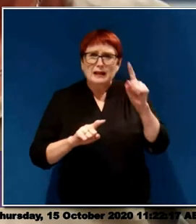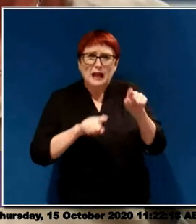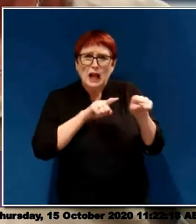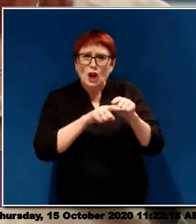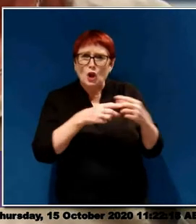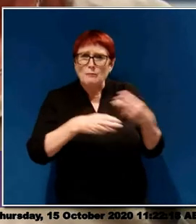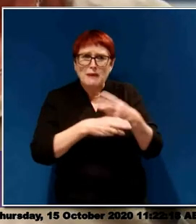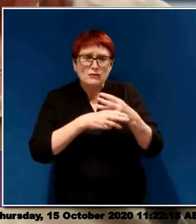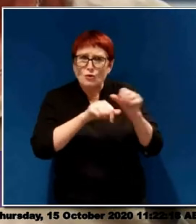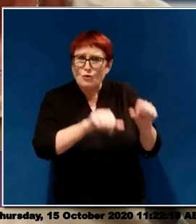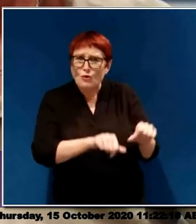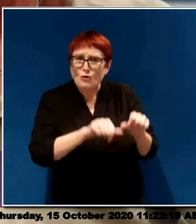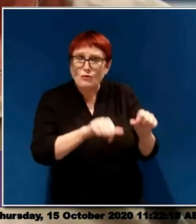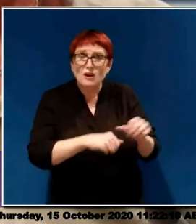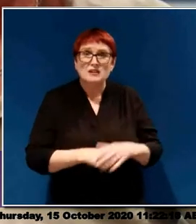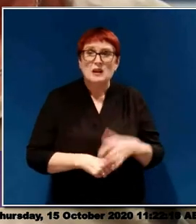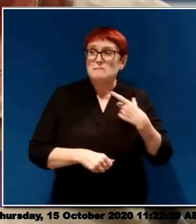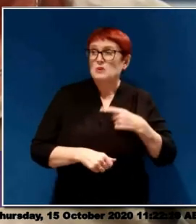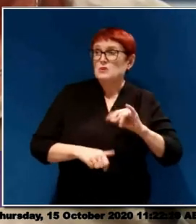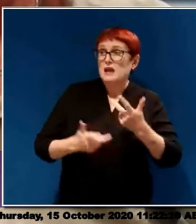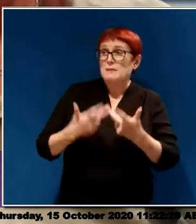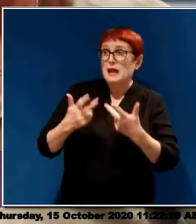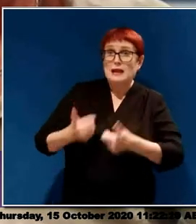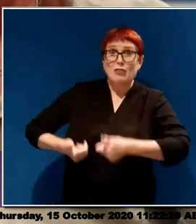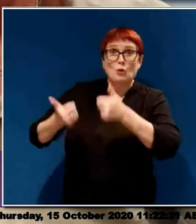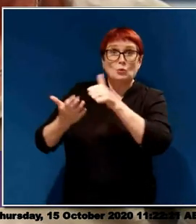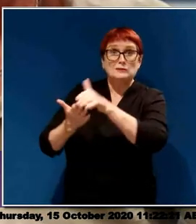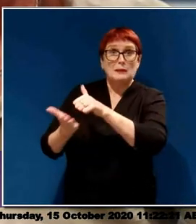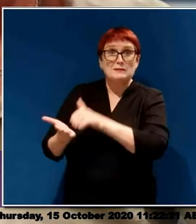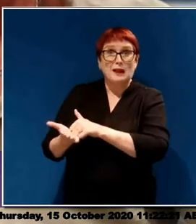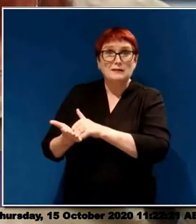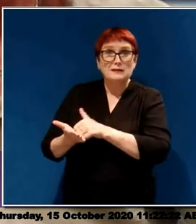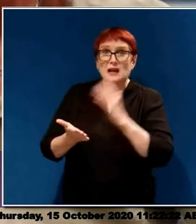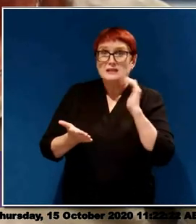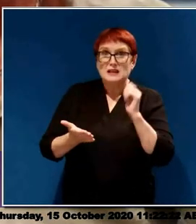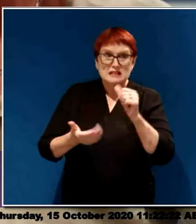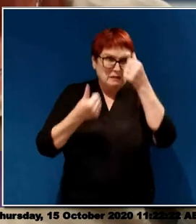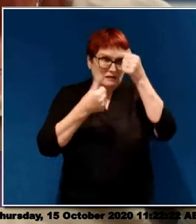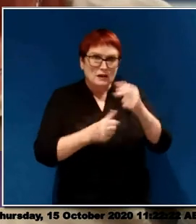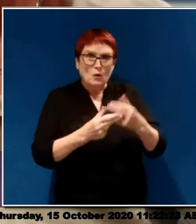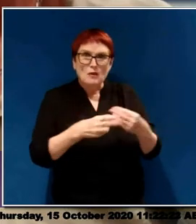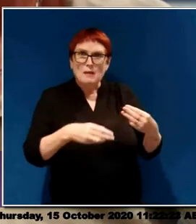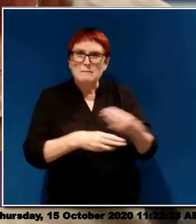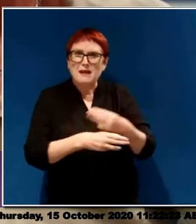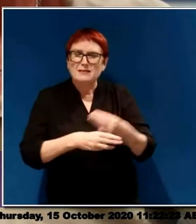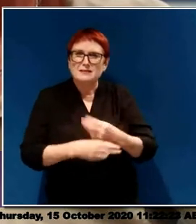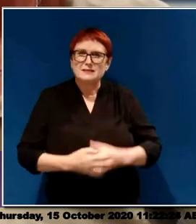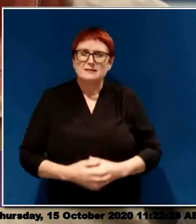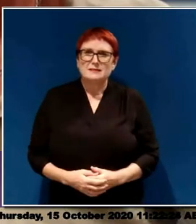in another area. You've got to stop focusing so much on all these tests and things